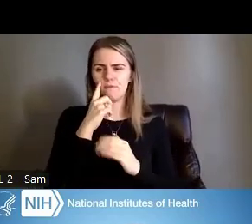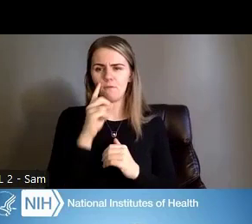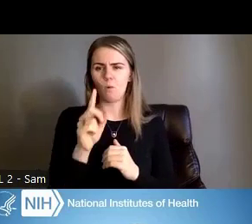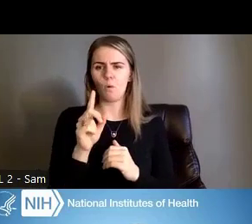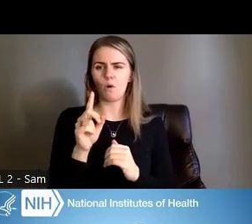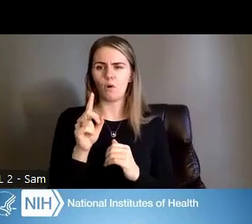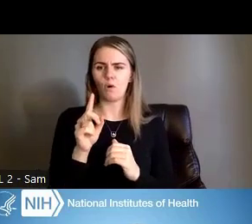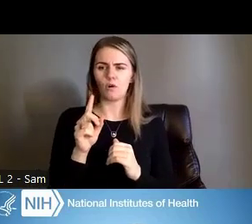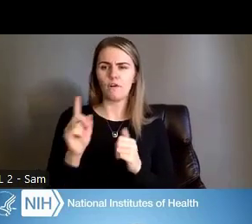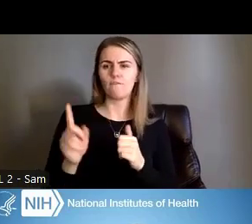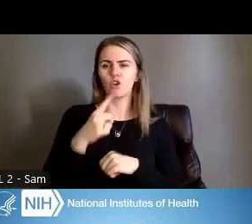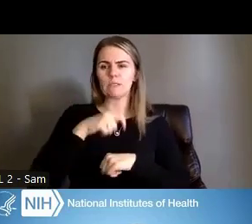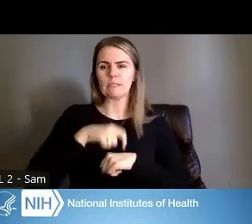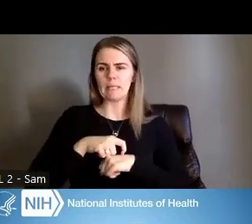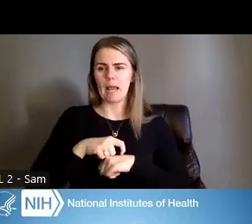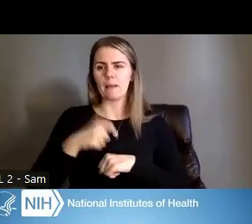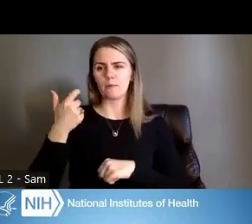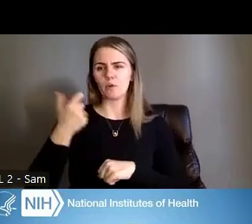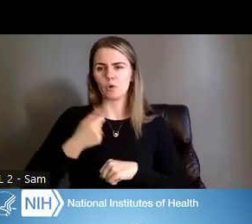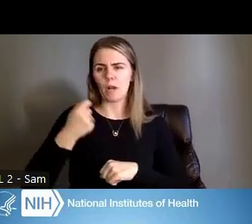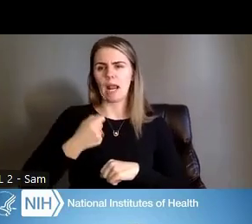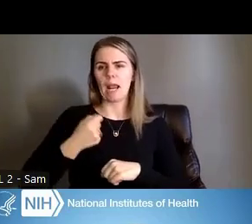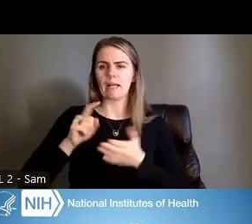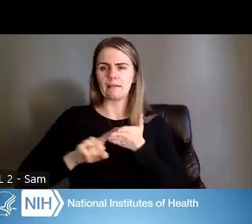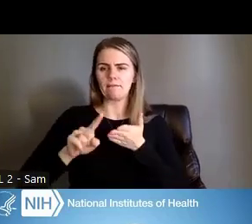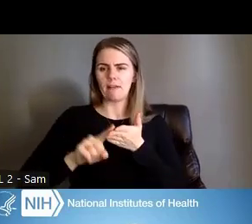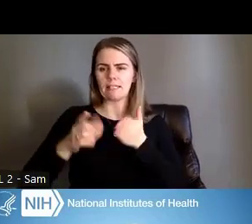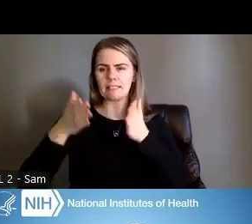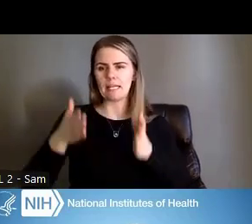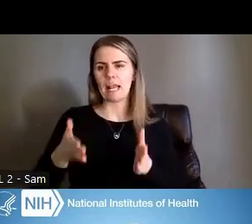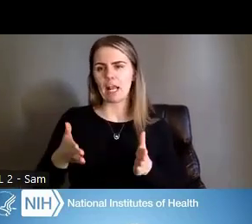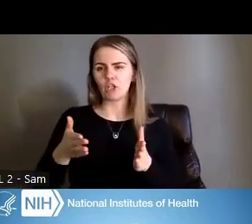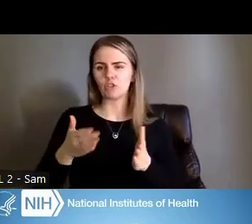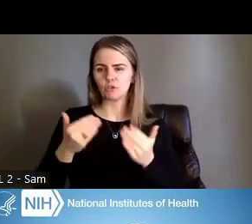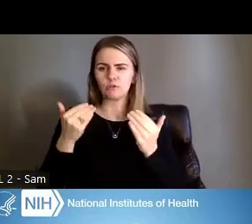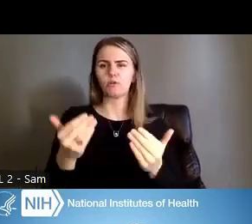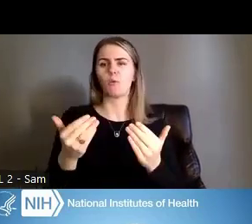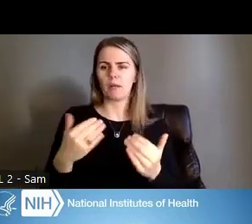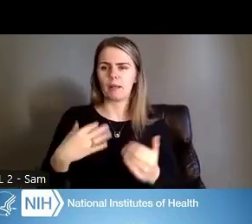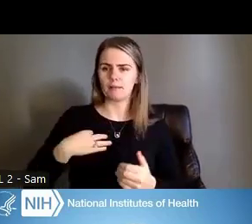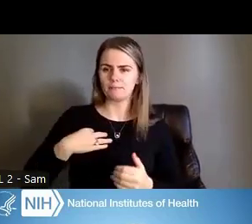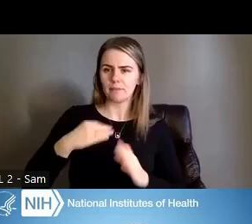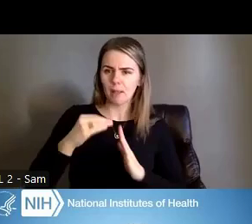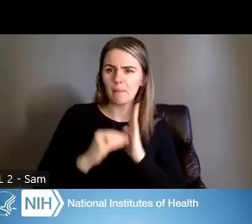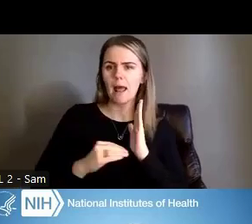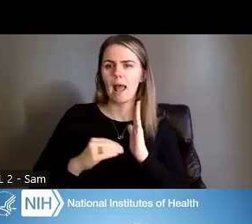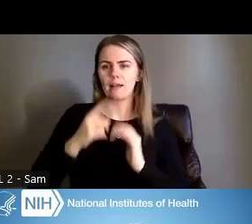first-time investigators for those who are applying for the grants for the first time?